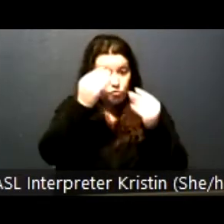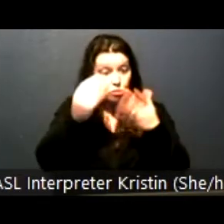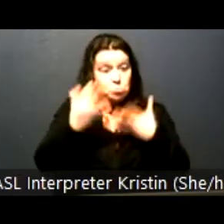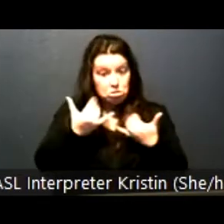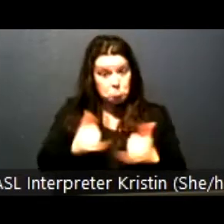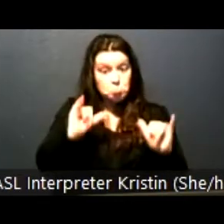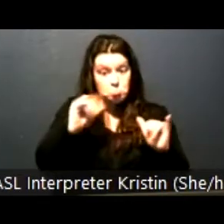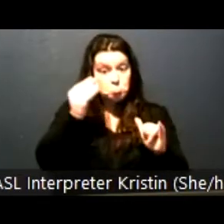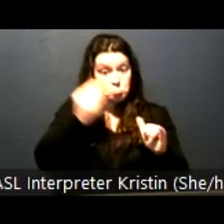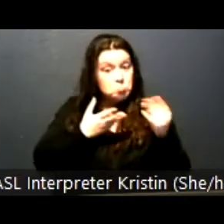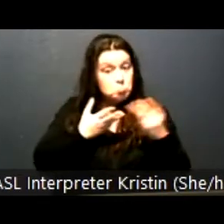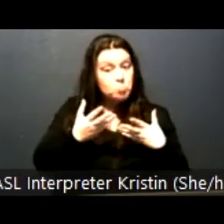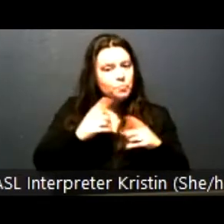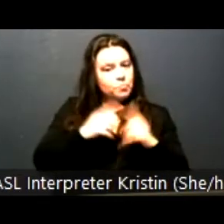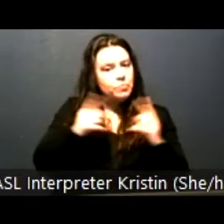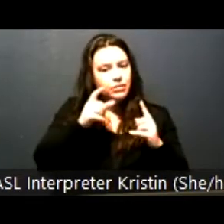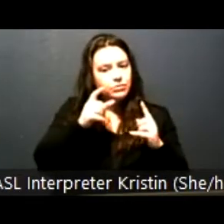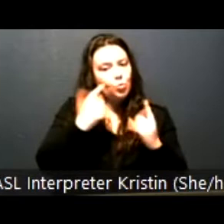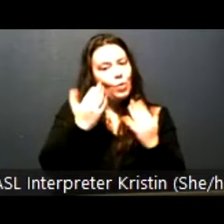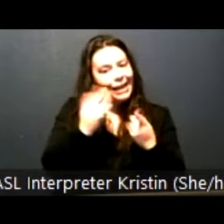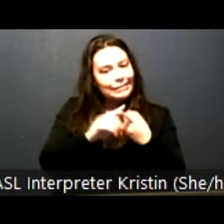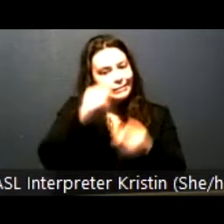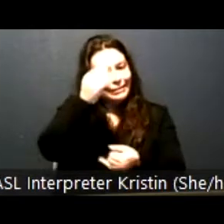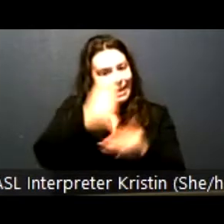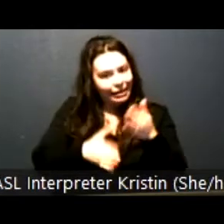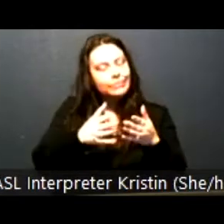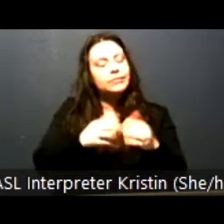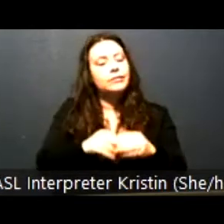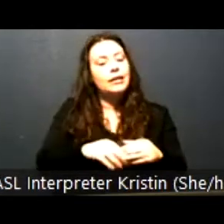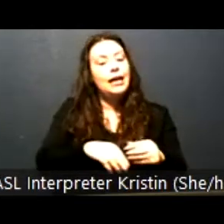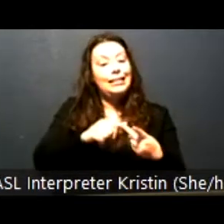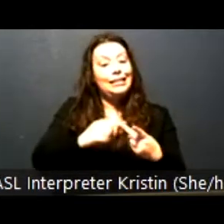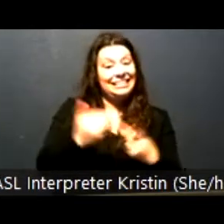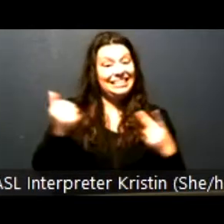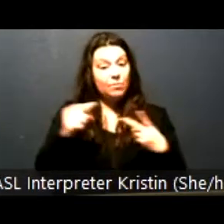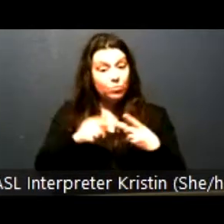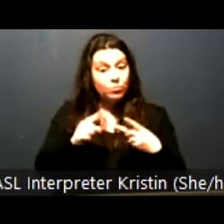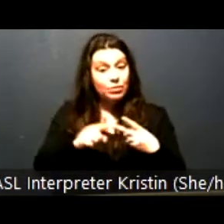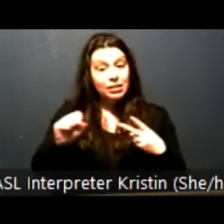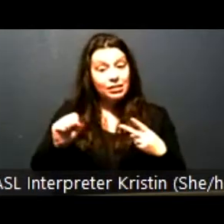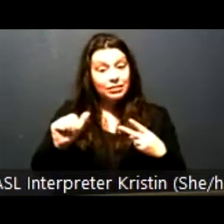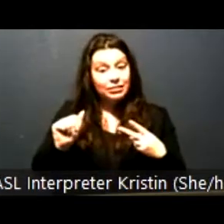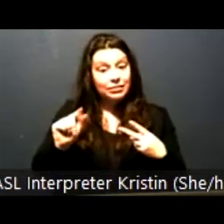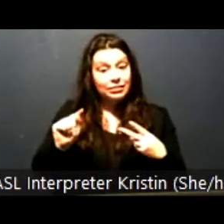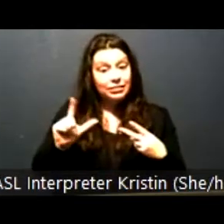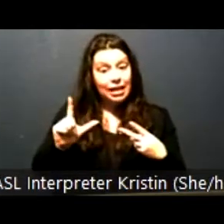a completely different device called a satellite tag that has so much involved in it that it's even